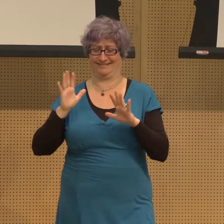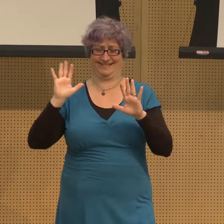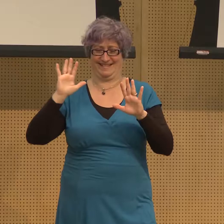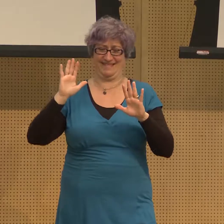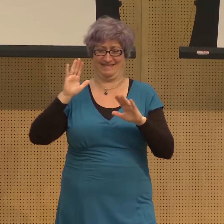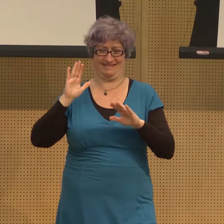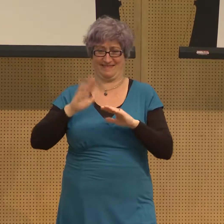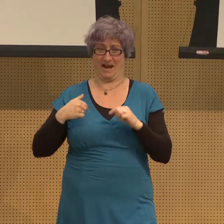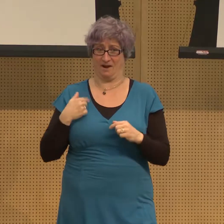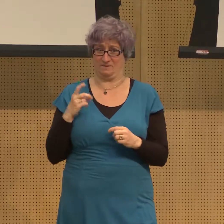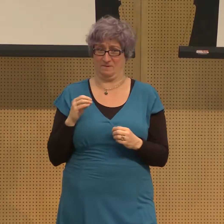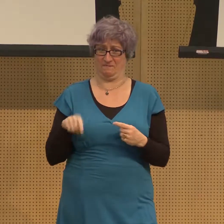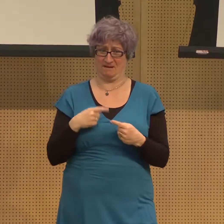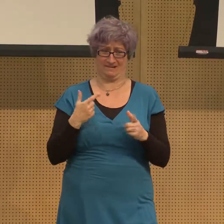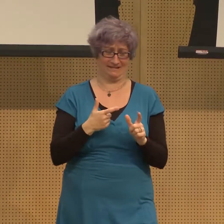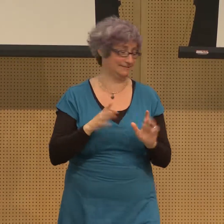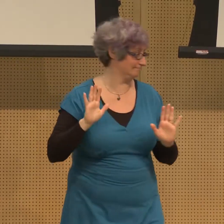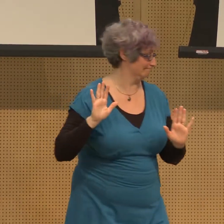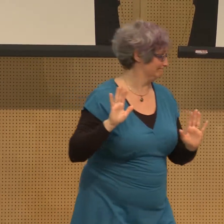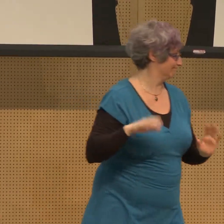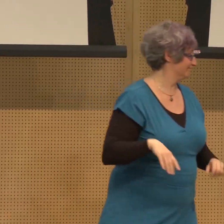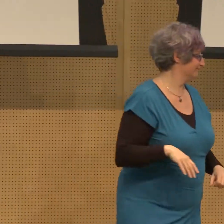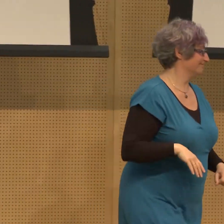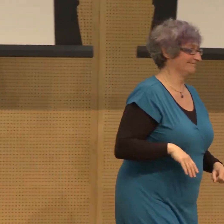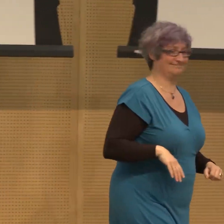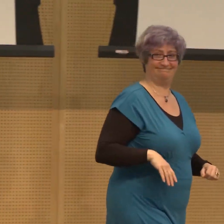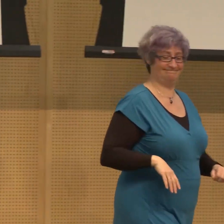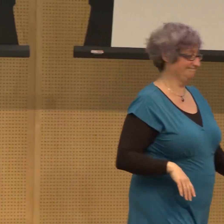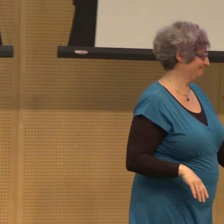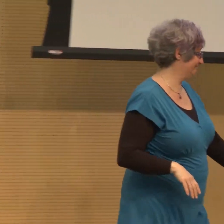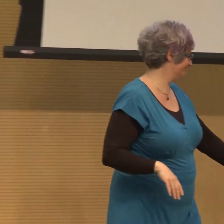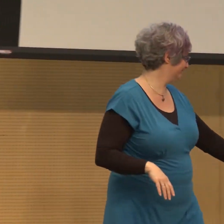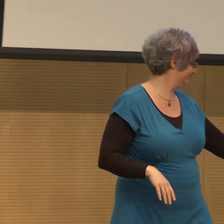"You seem to know a lot more than I do about guns, but yep."